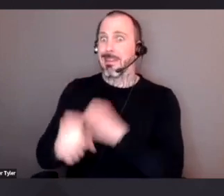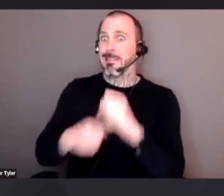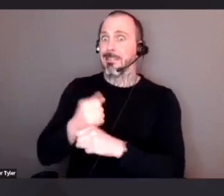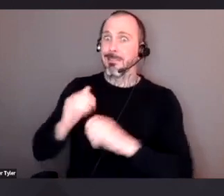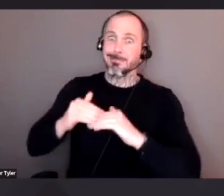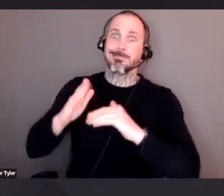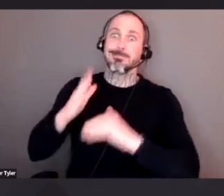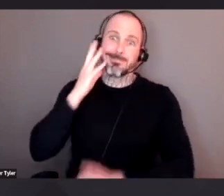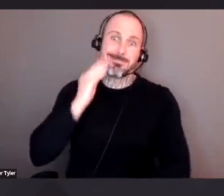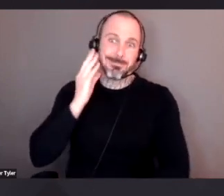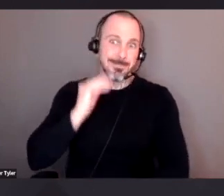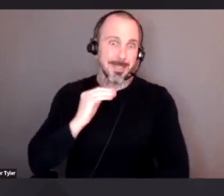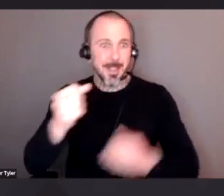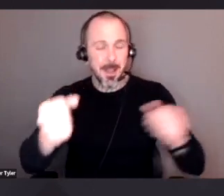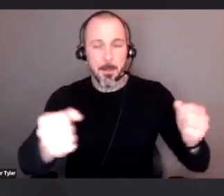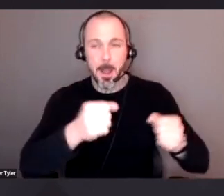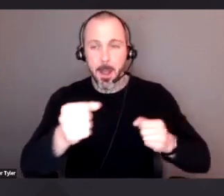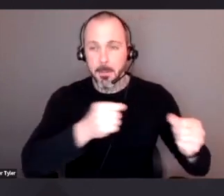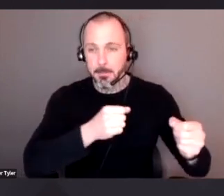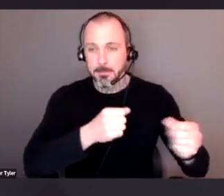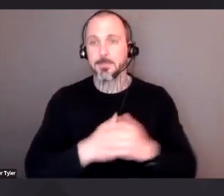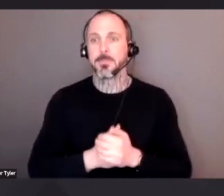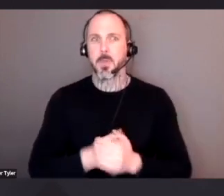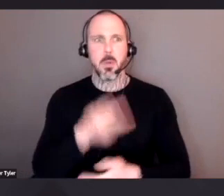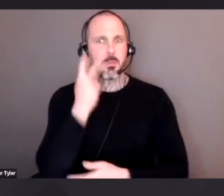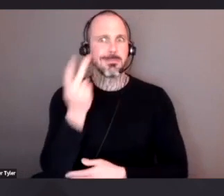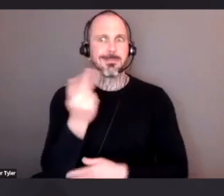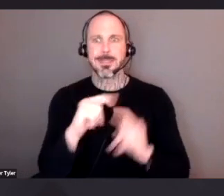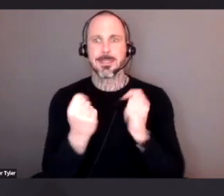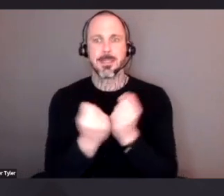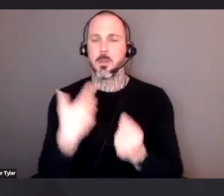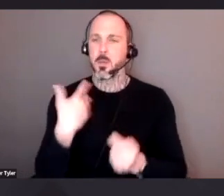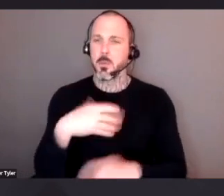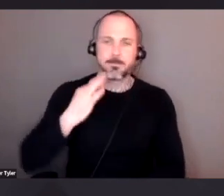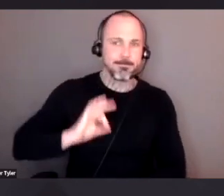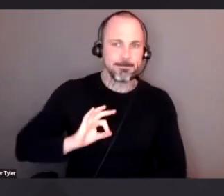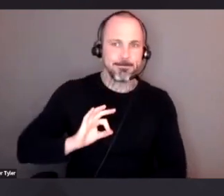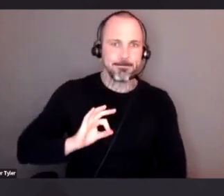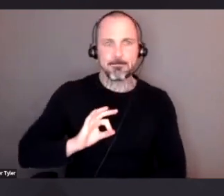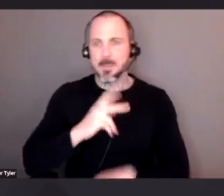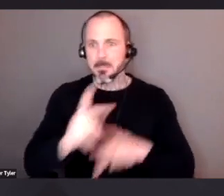as I've said, have been with us over 10 years, and I get customers on a regular basis recognizing